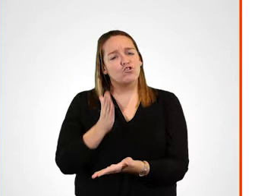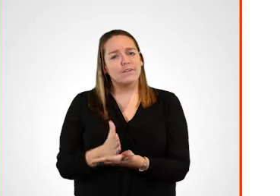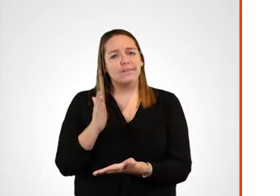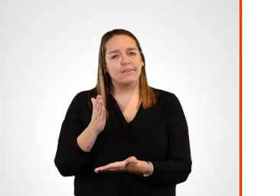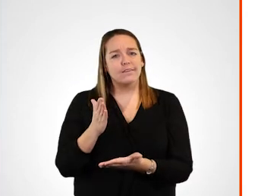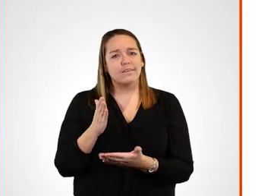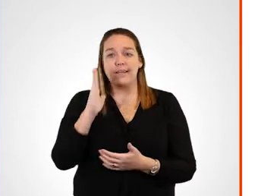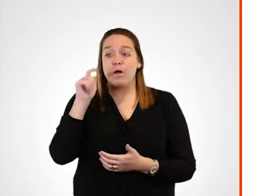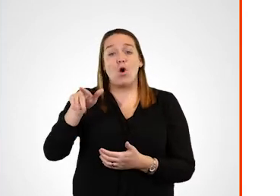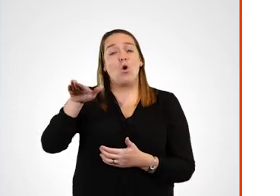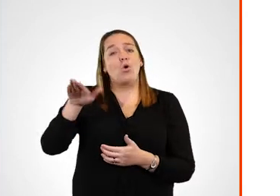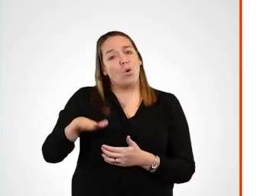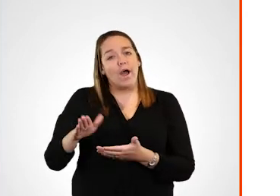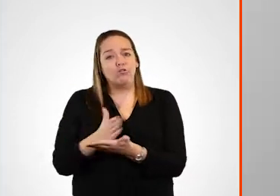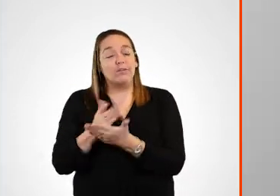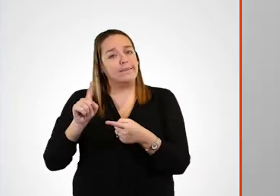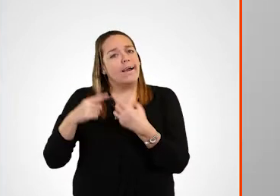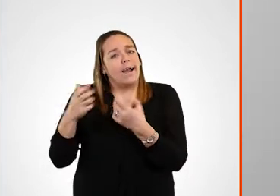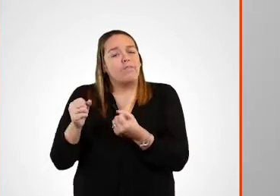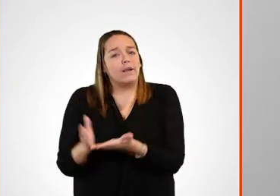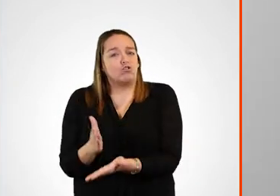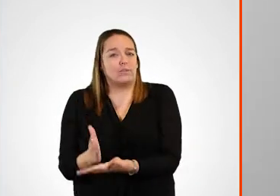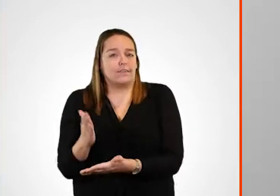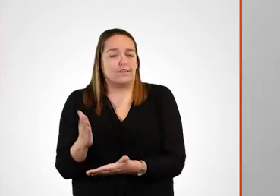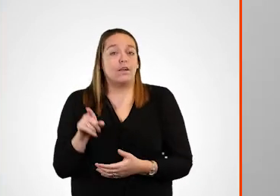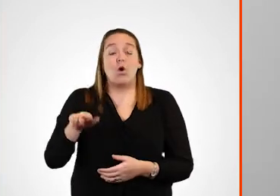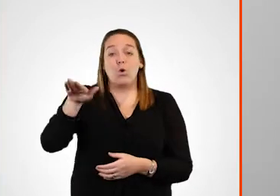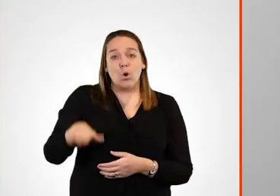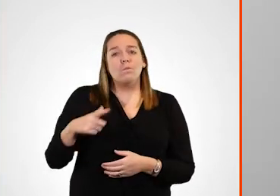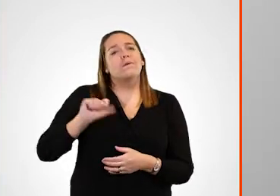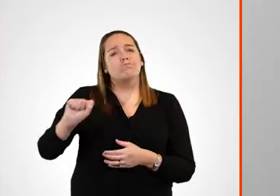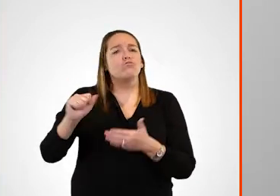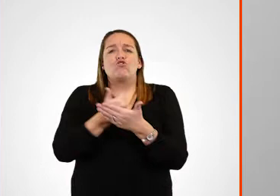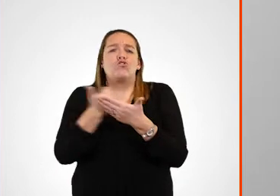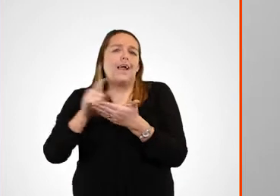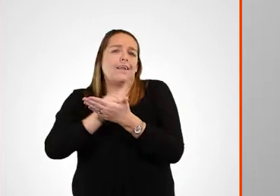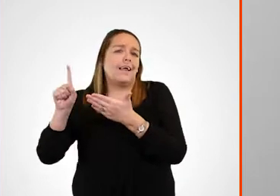even though they're lower accuracy. They're low because these are later-developing sounds.